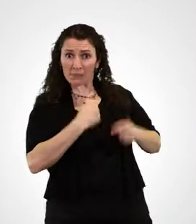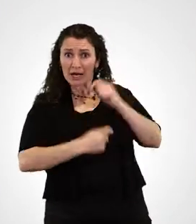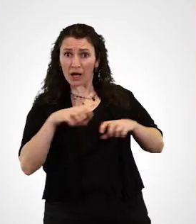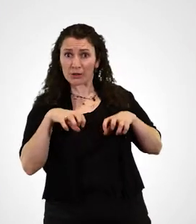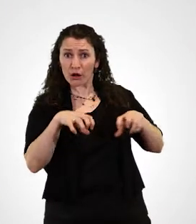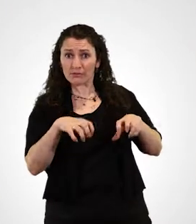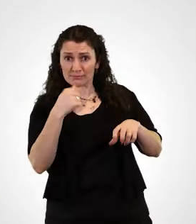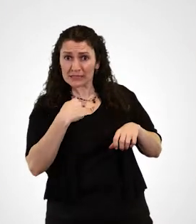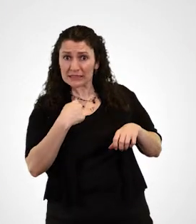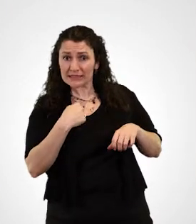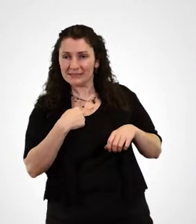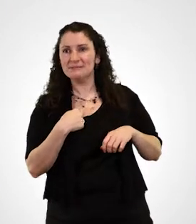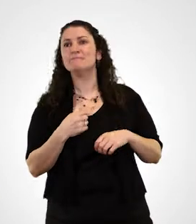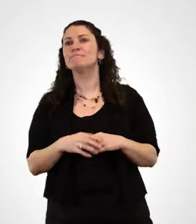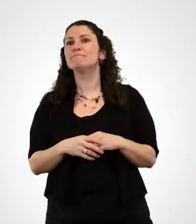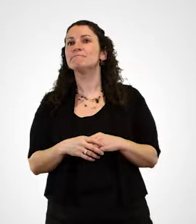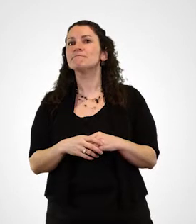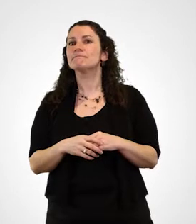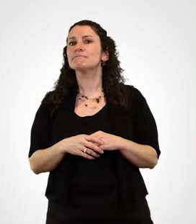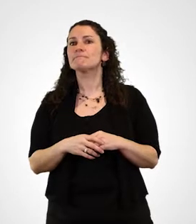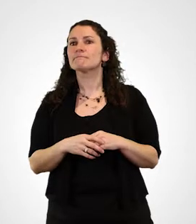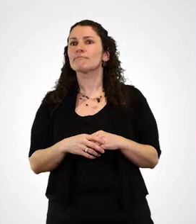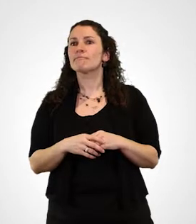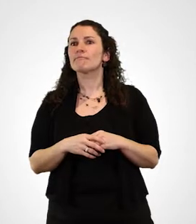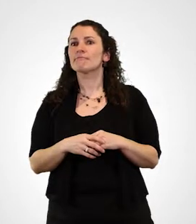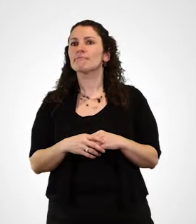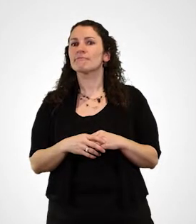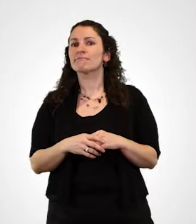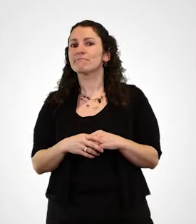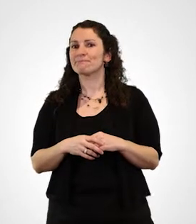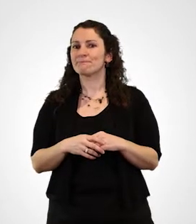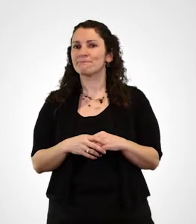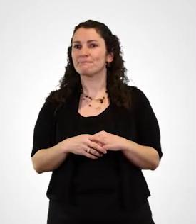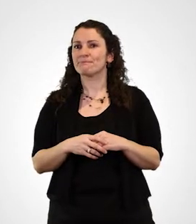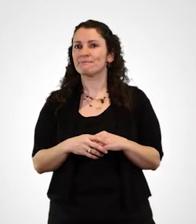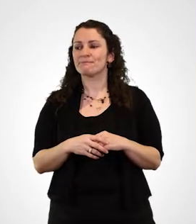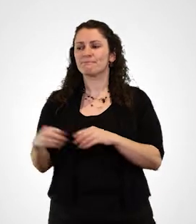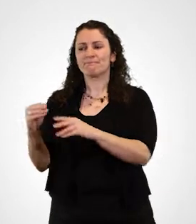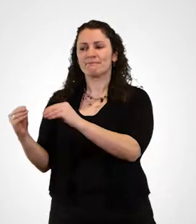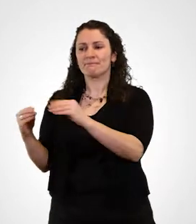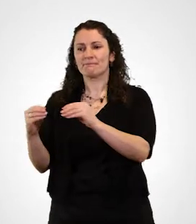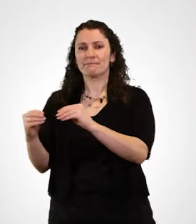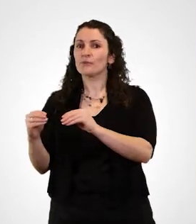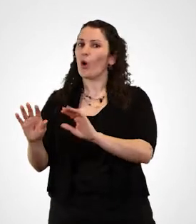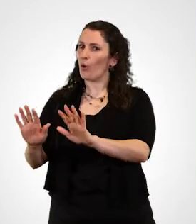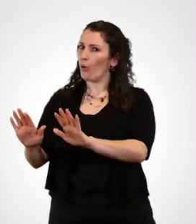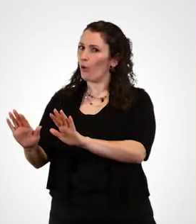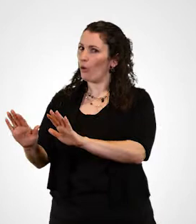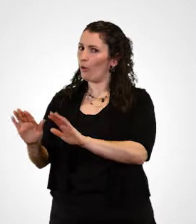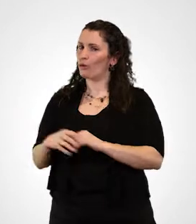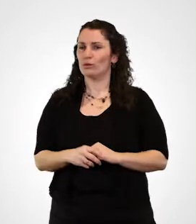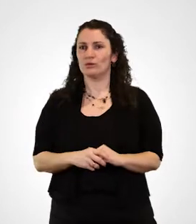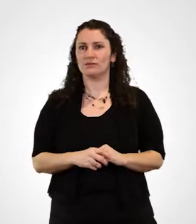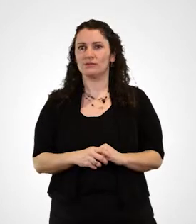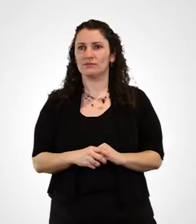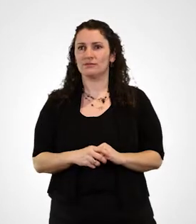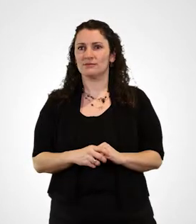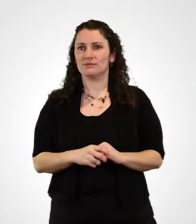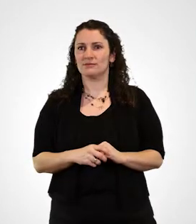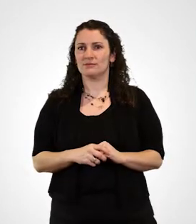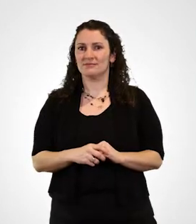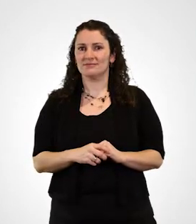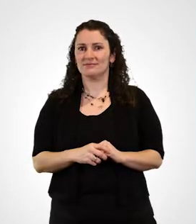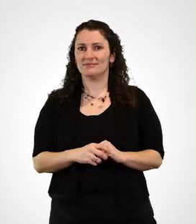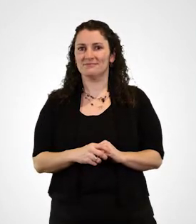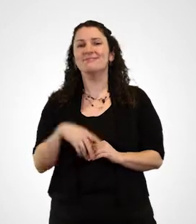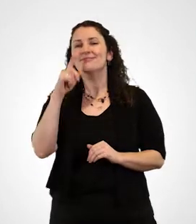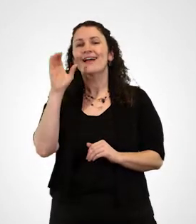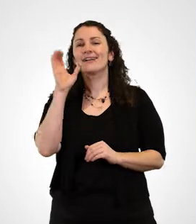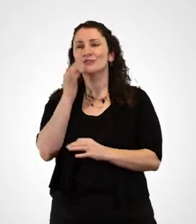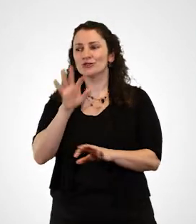Just walking along.